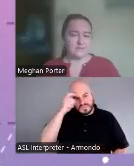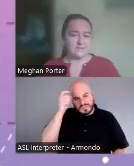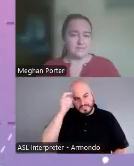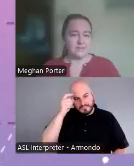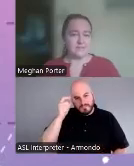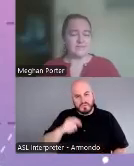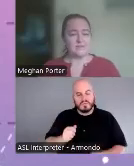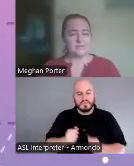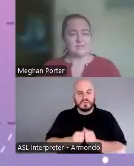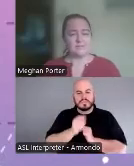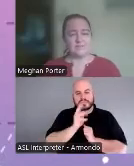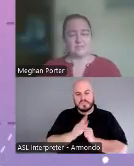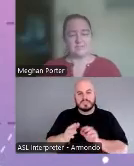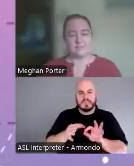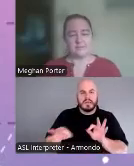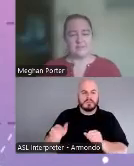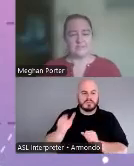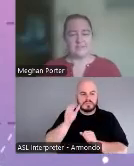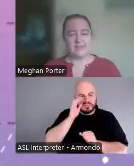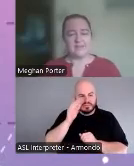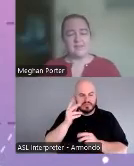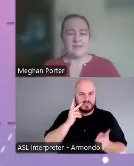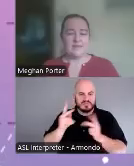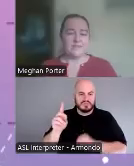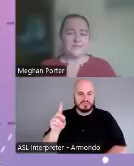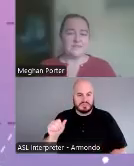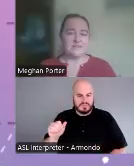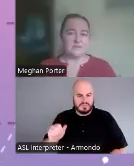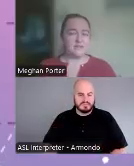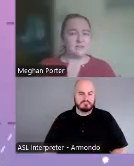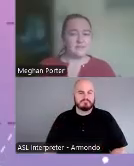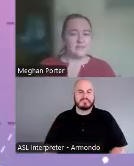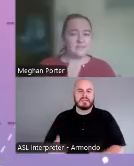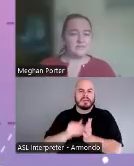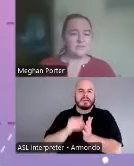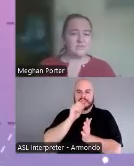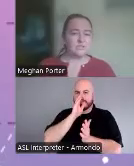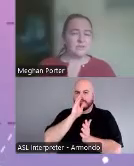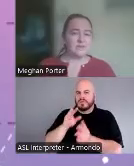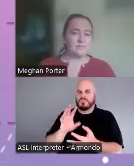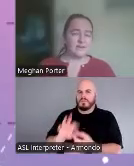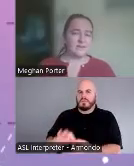disabilities and also vision disabilities. And again, these didn't directly relate to social media